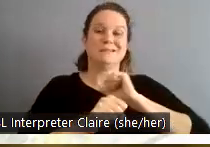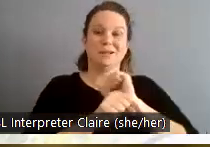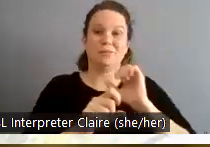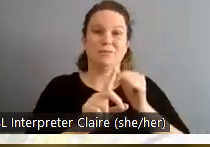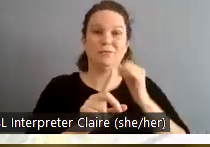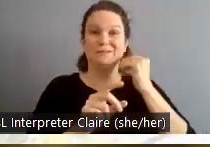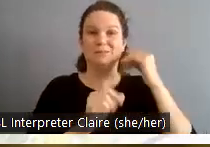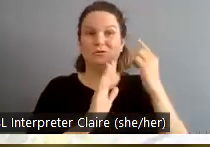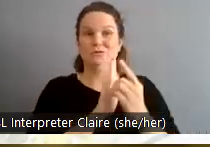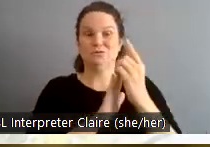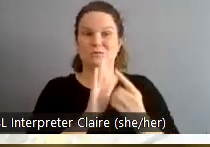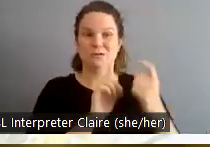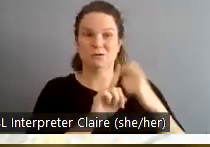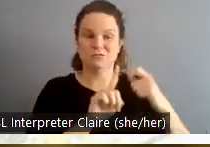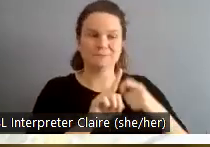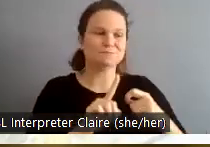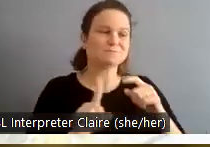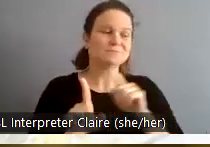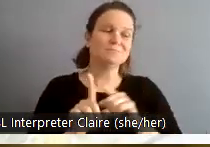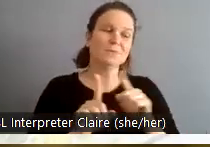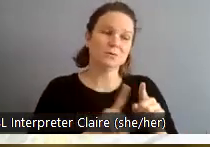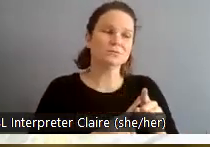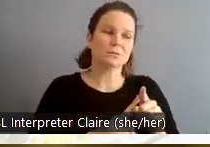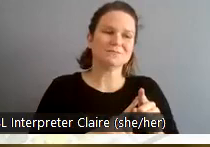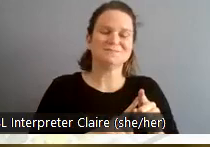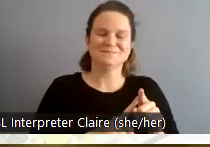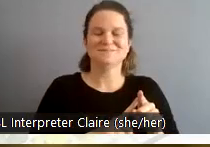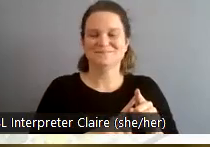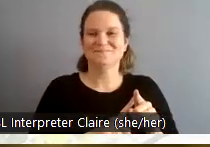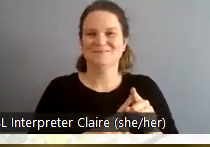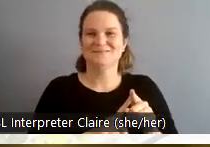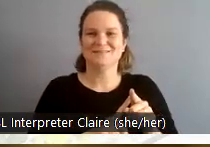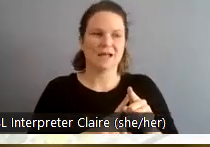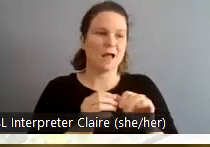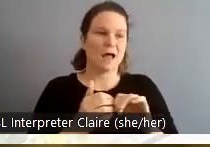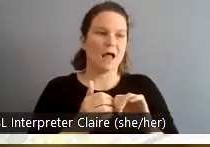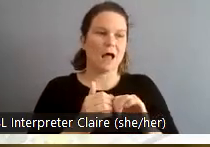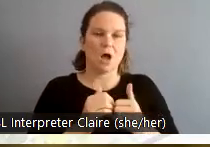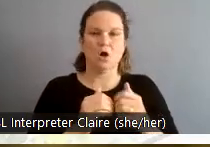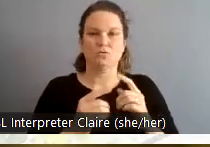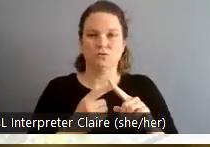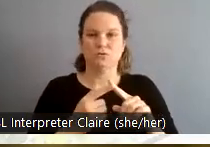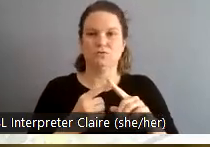against or harassed, and also, in particular interest here, how to